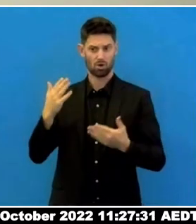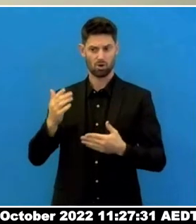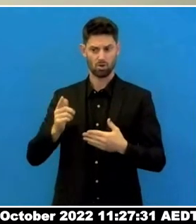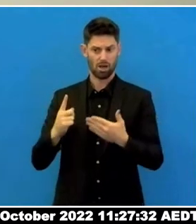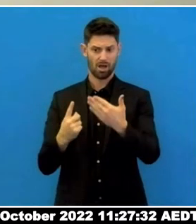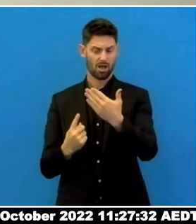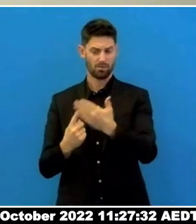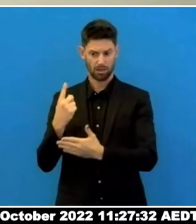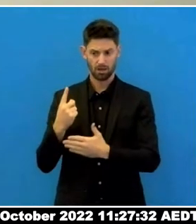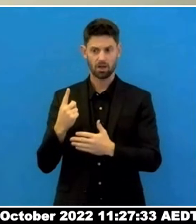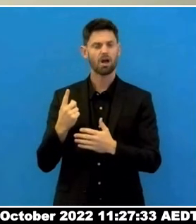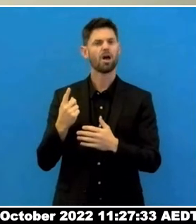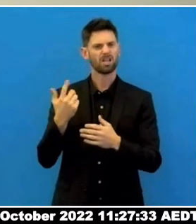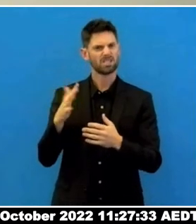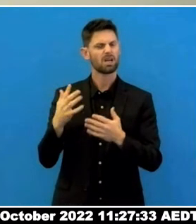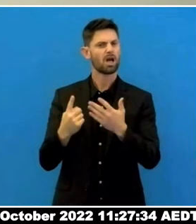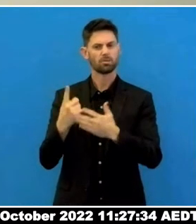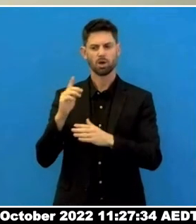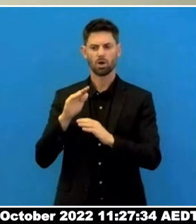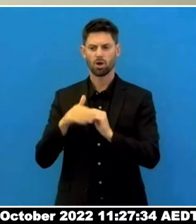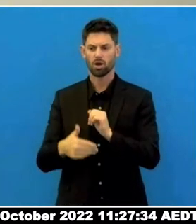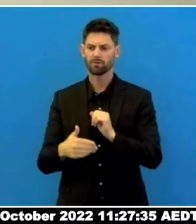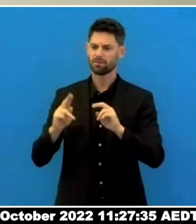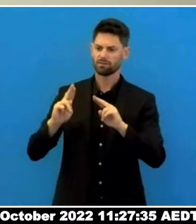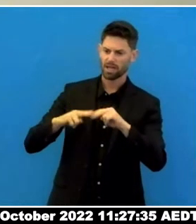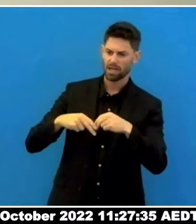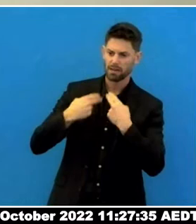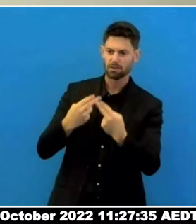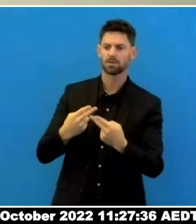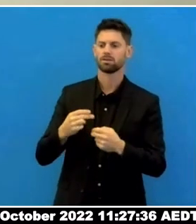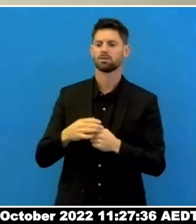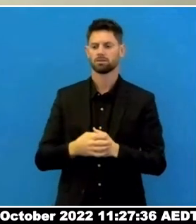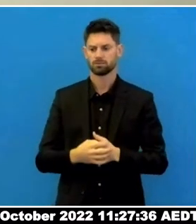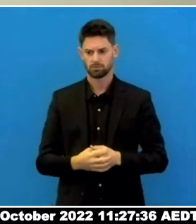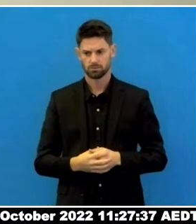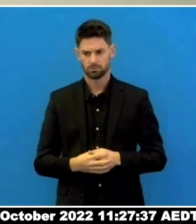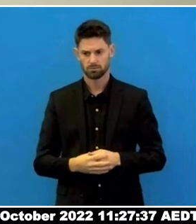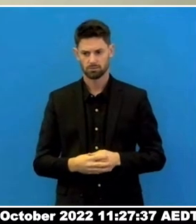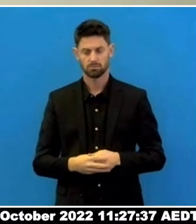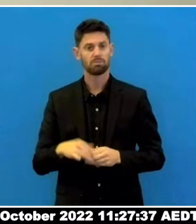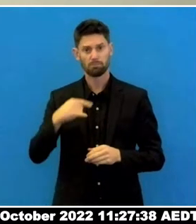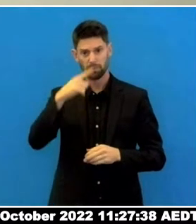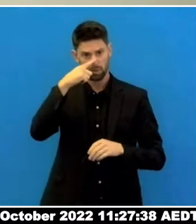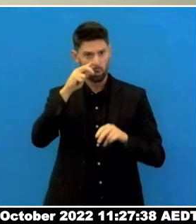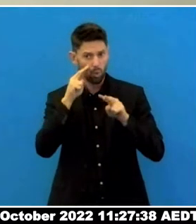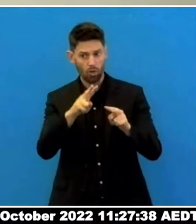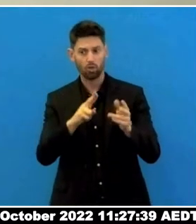and one sister like that, our family, like that's this government, 10 years,